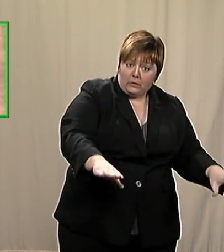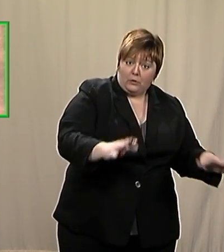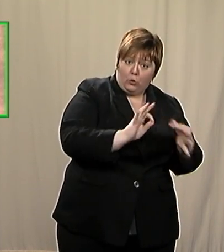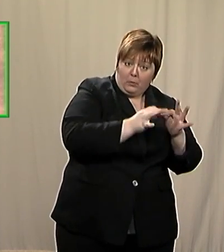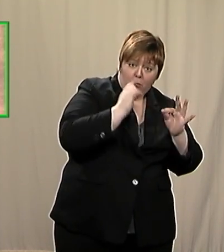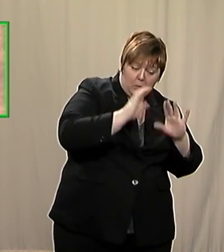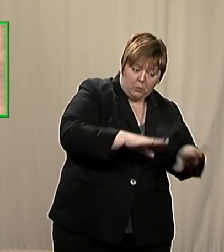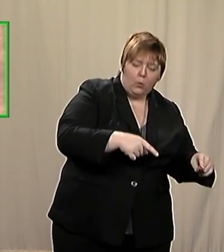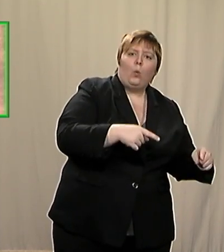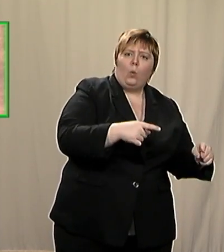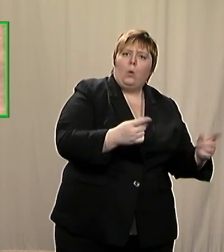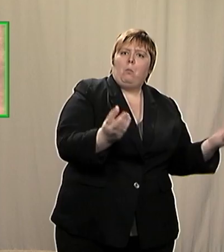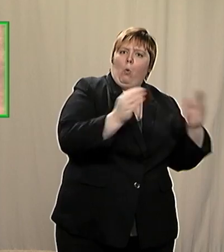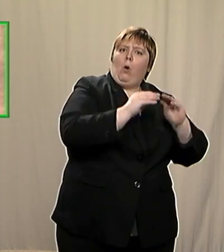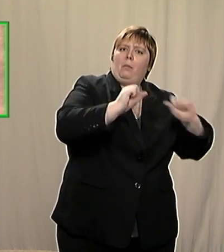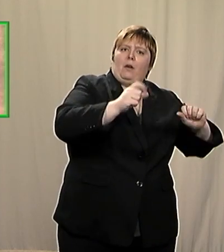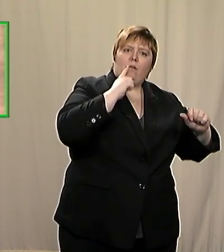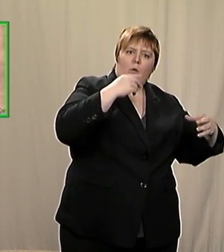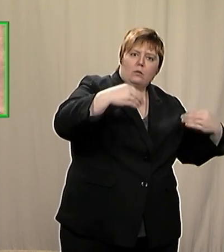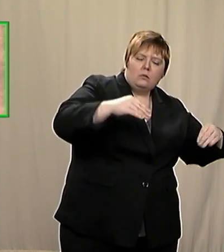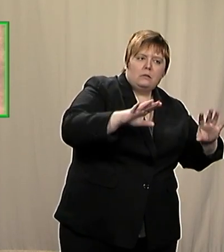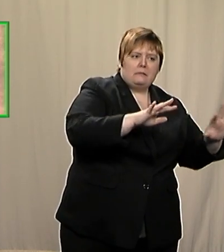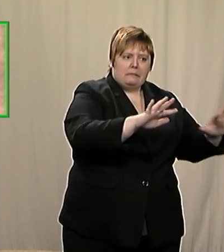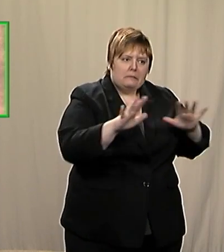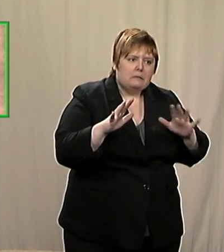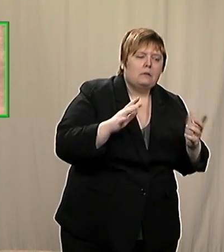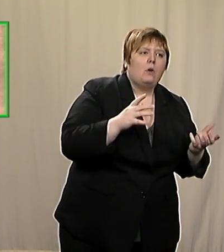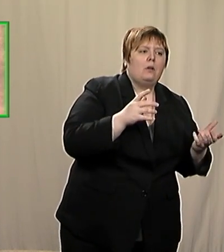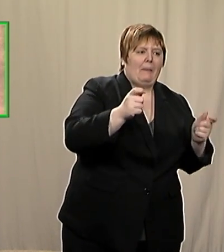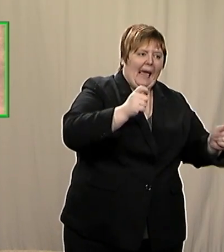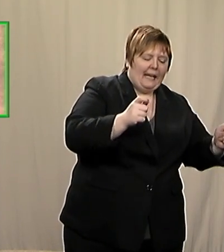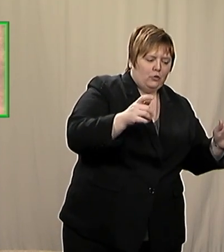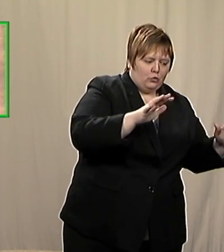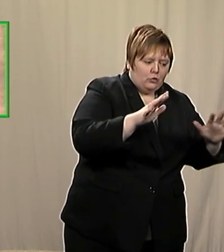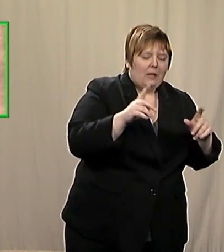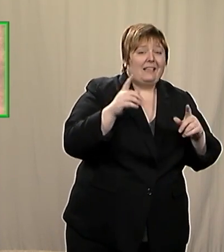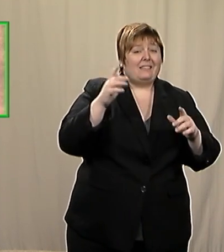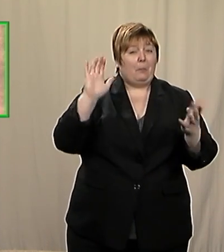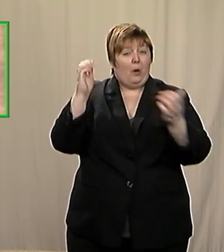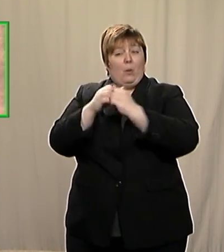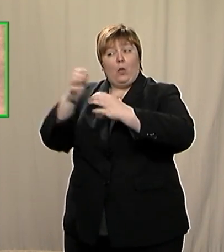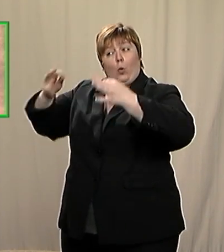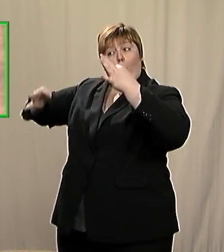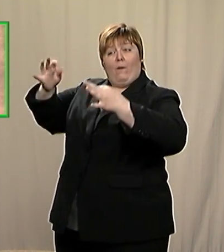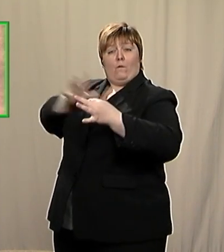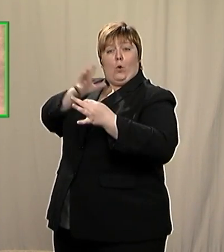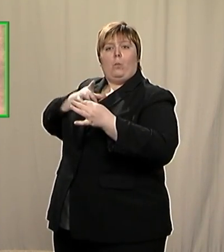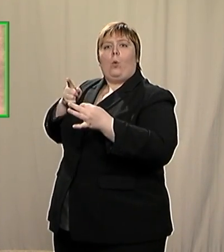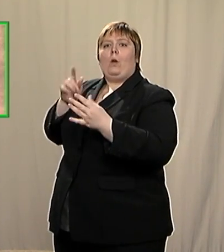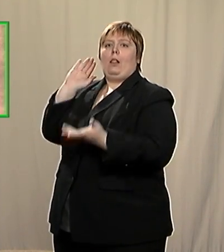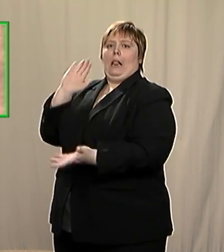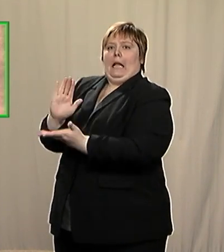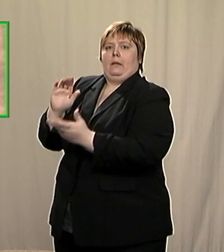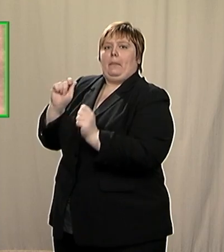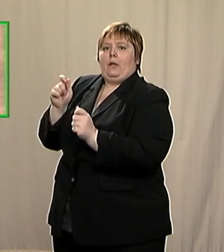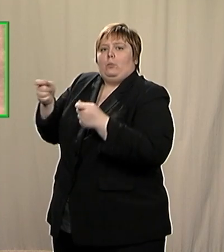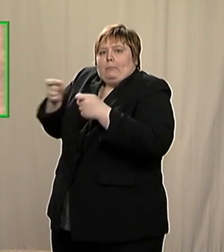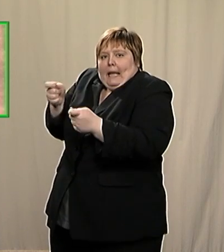there would be a lot more ability to do that than interpreting in a courtroom or a more formal situation.